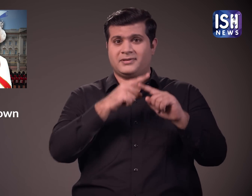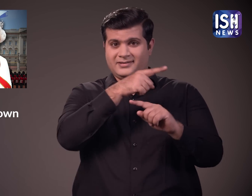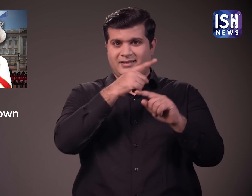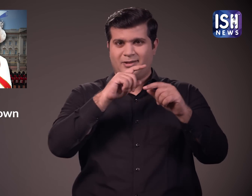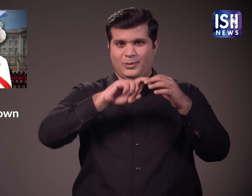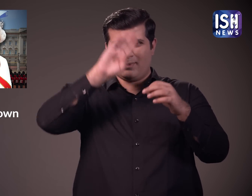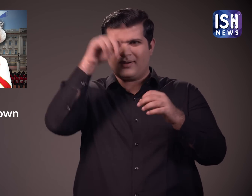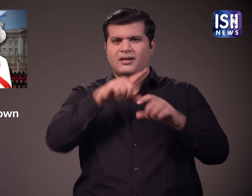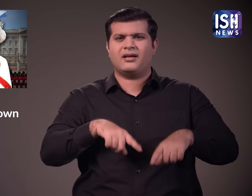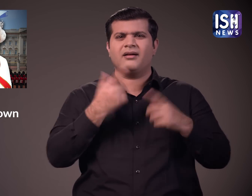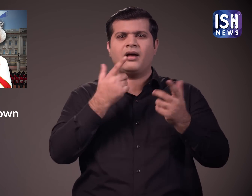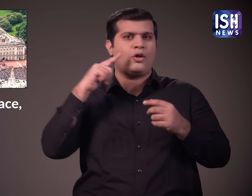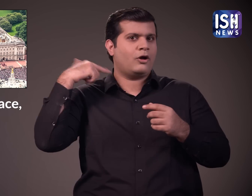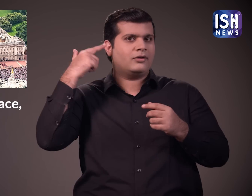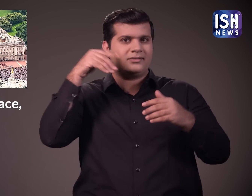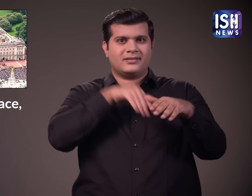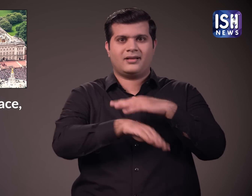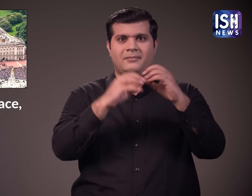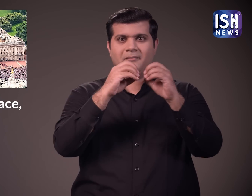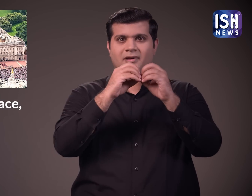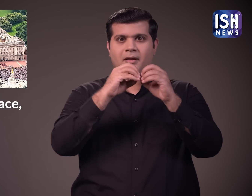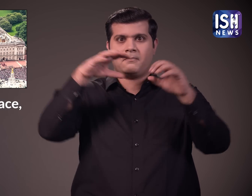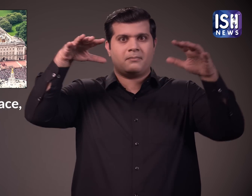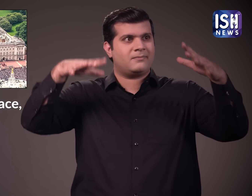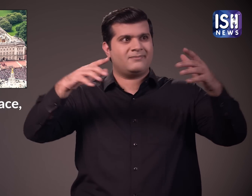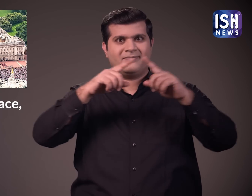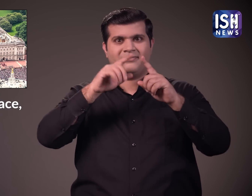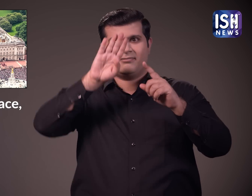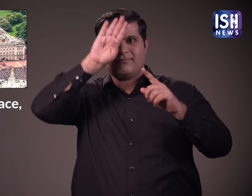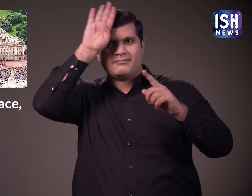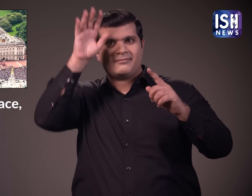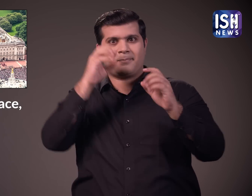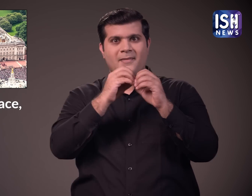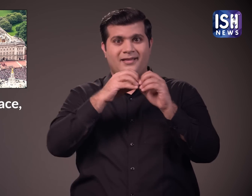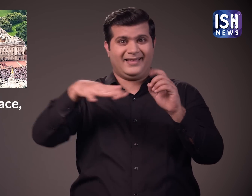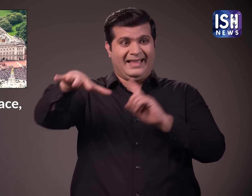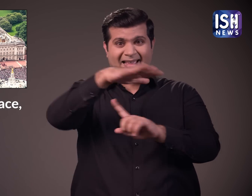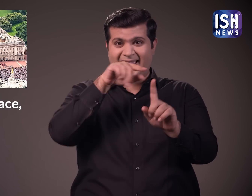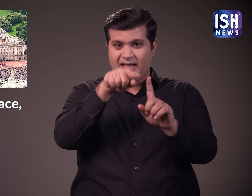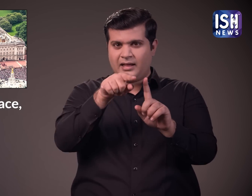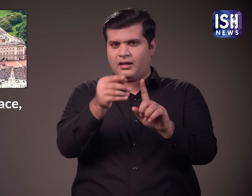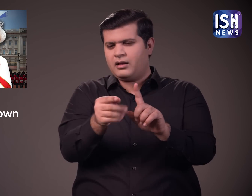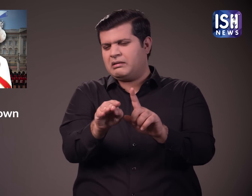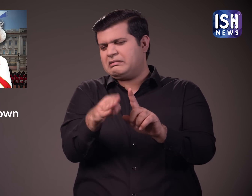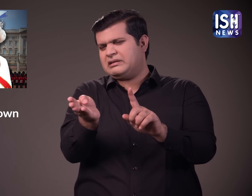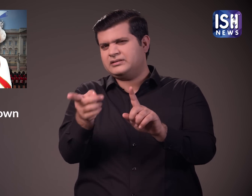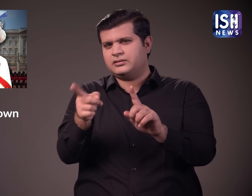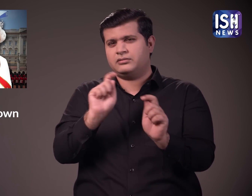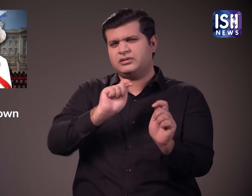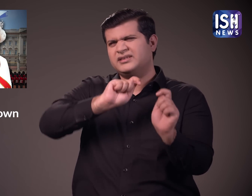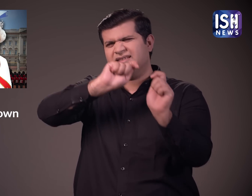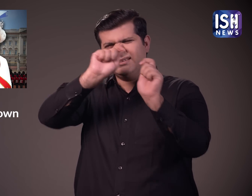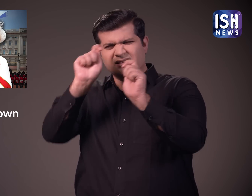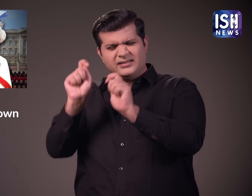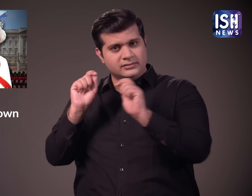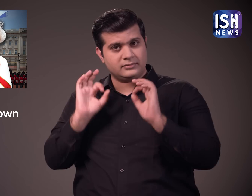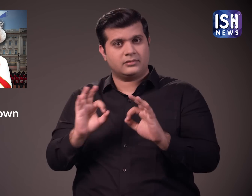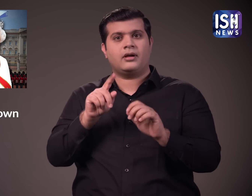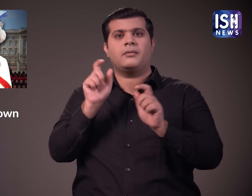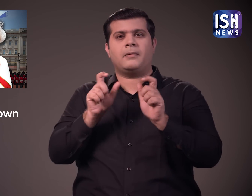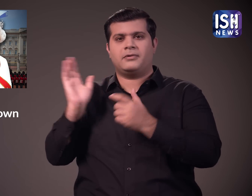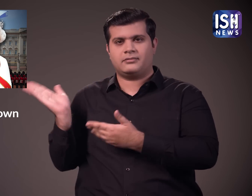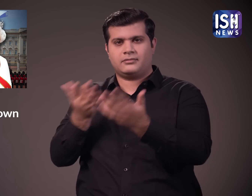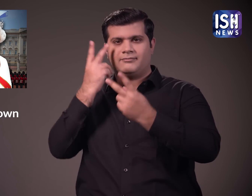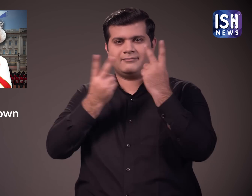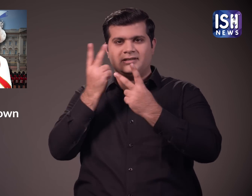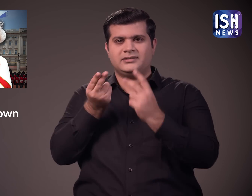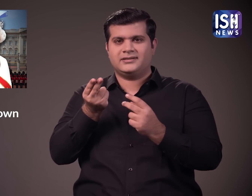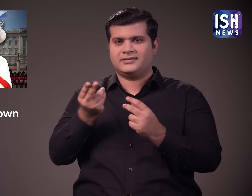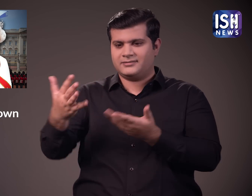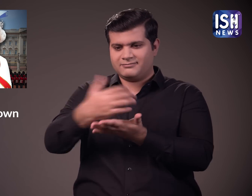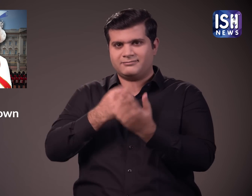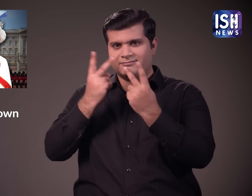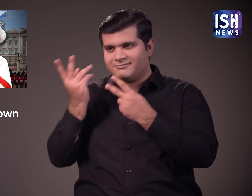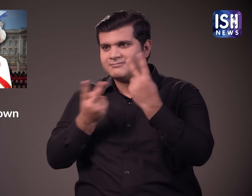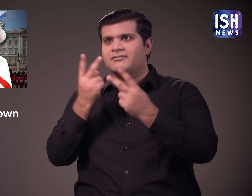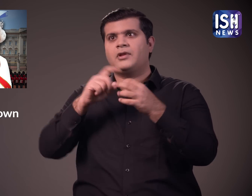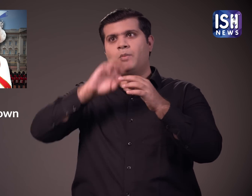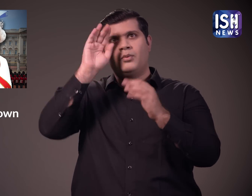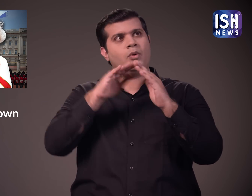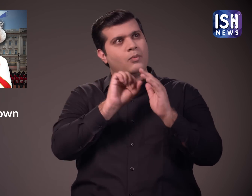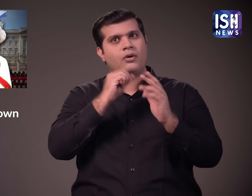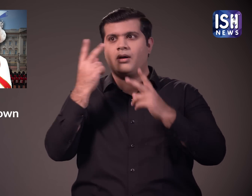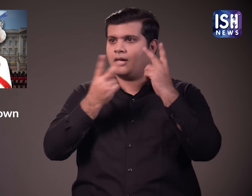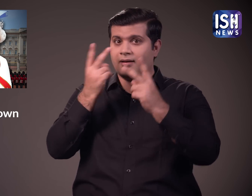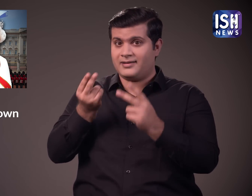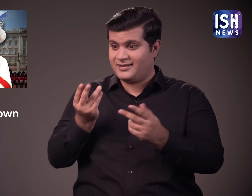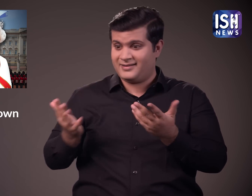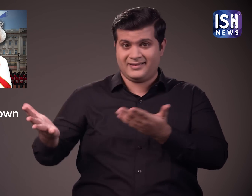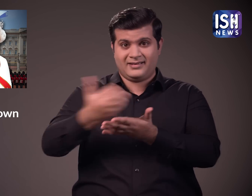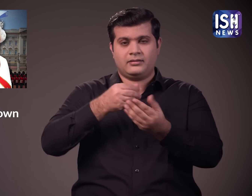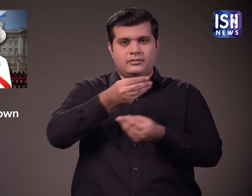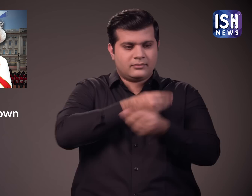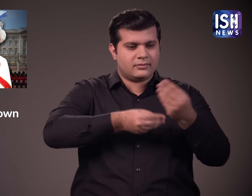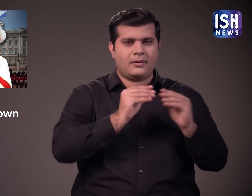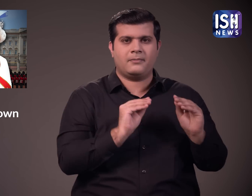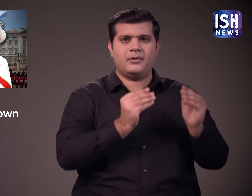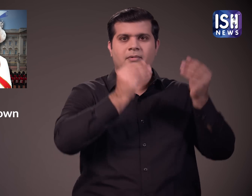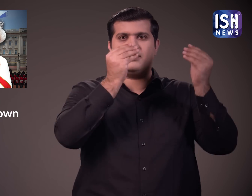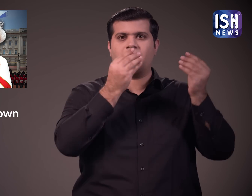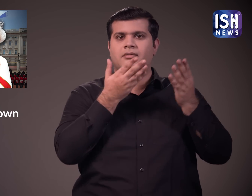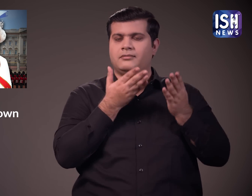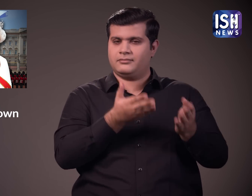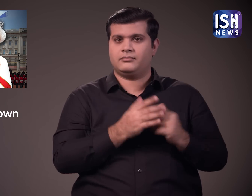She also decided to open her home at Buckingham Palace, London to the public to generate extra funds from tickets.